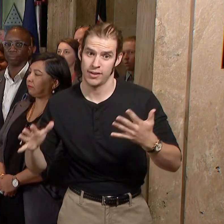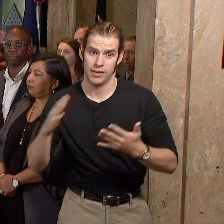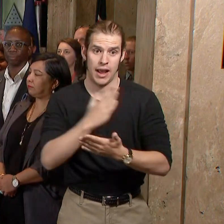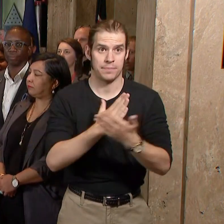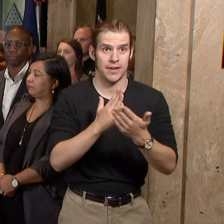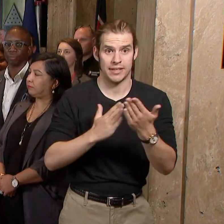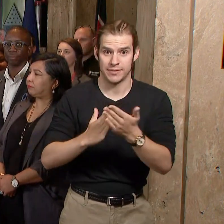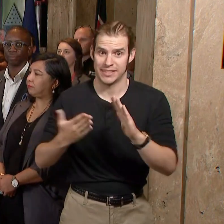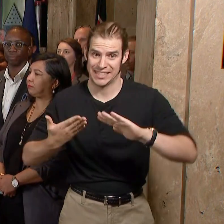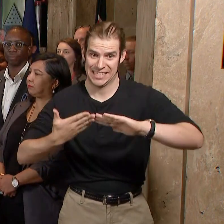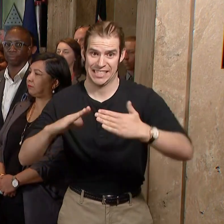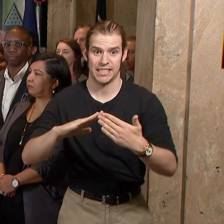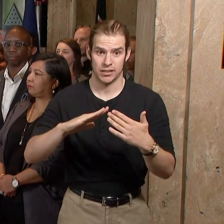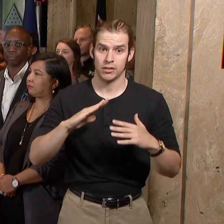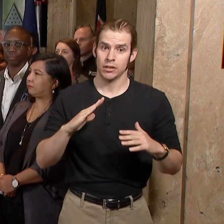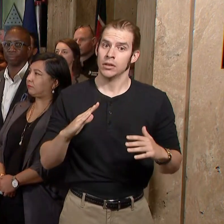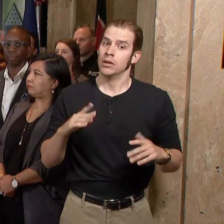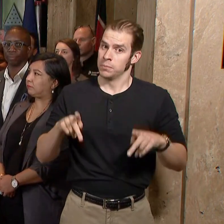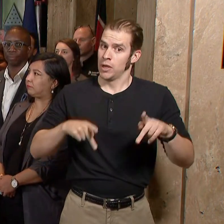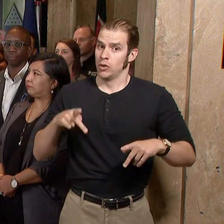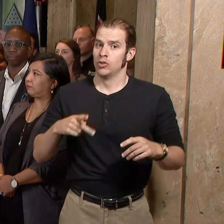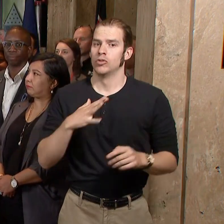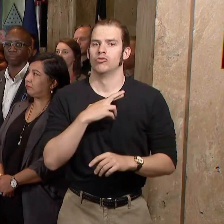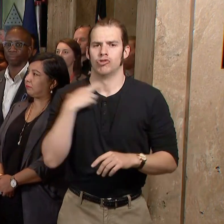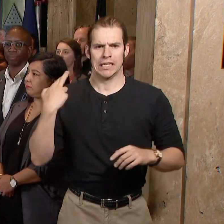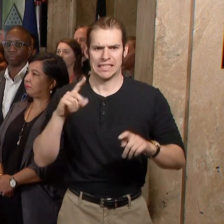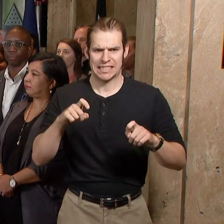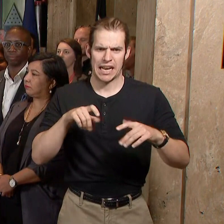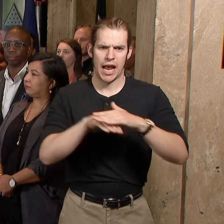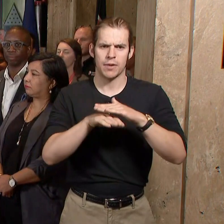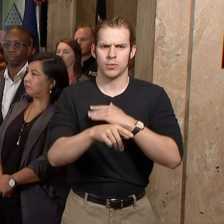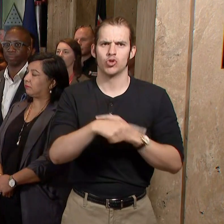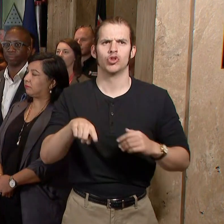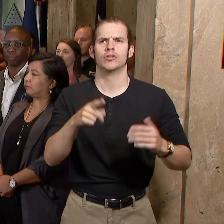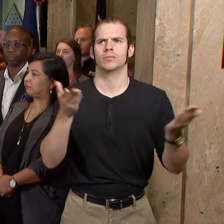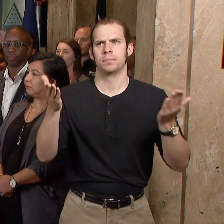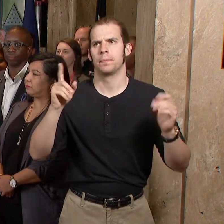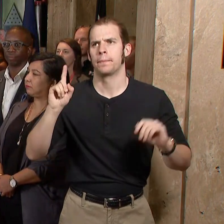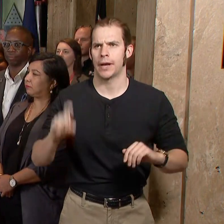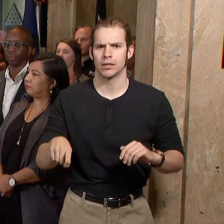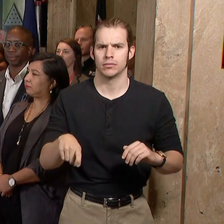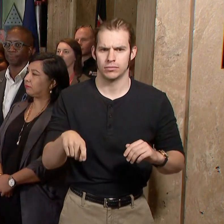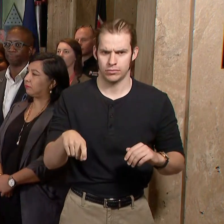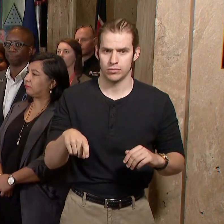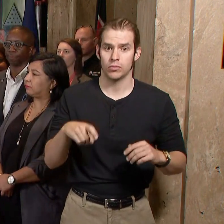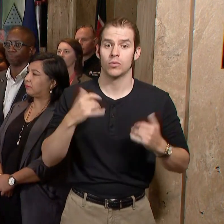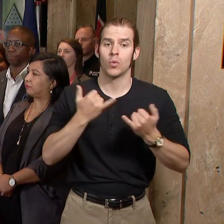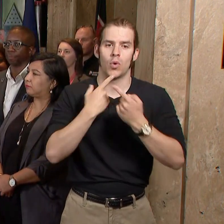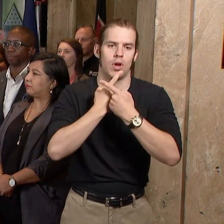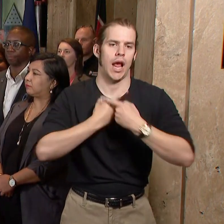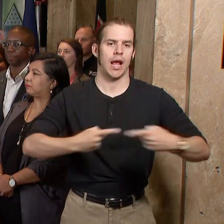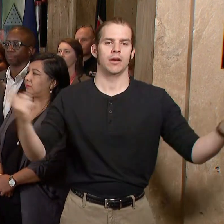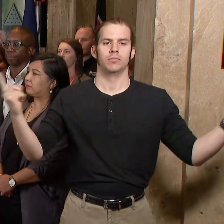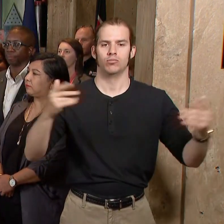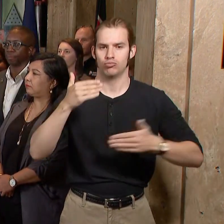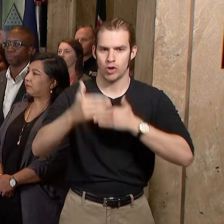access to the services they need. And so today we are here to announce a process we want to commit to, to make this the city's top priority.